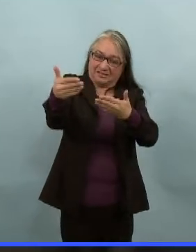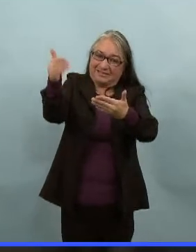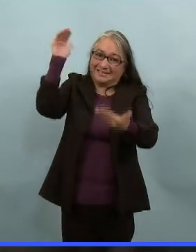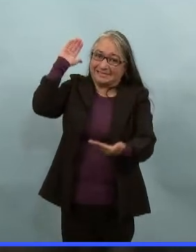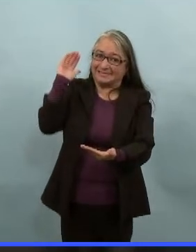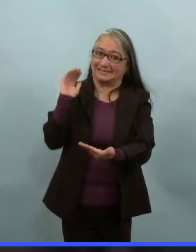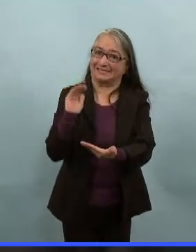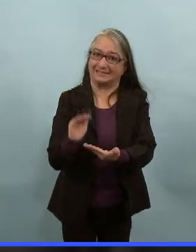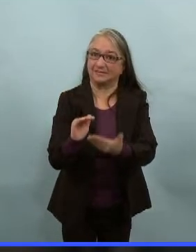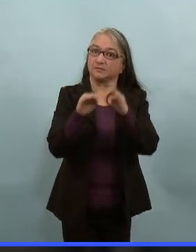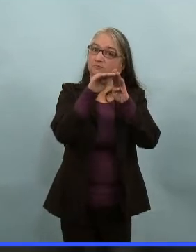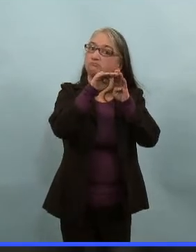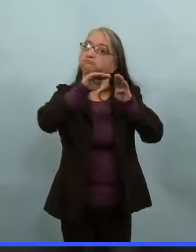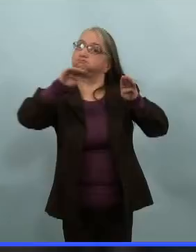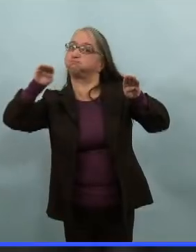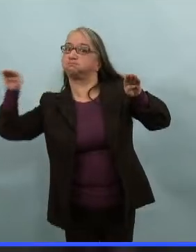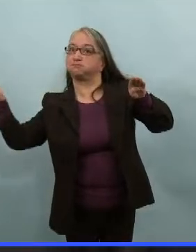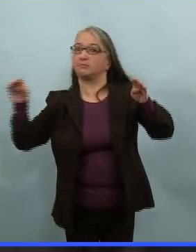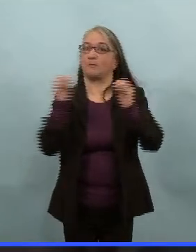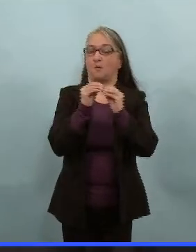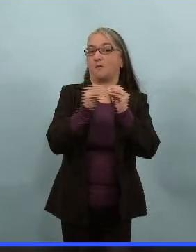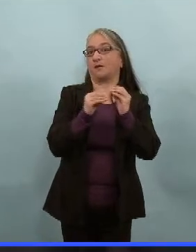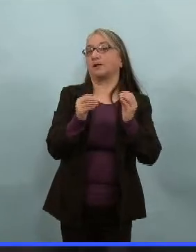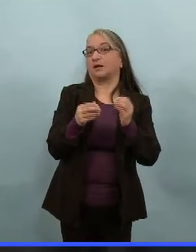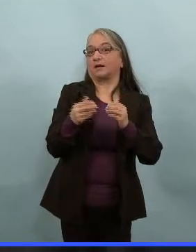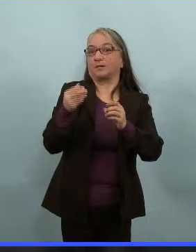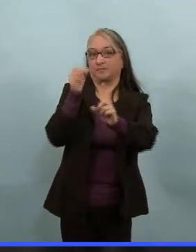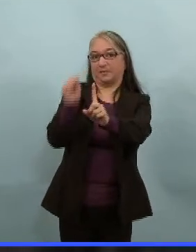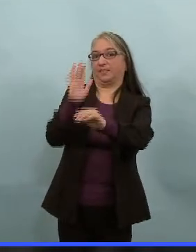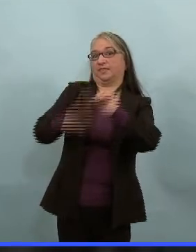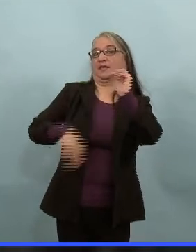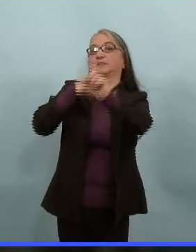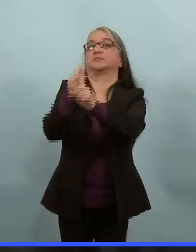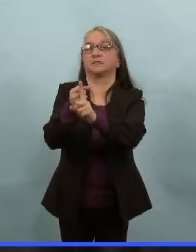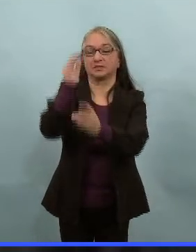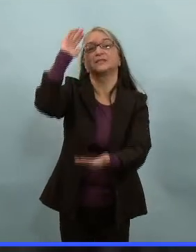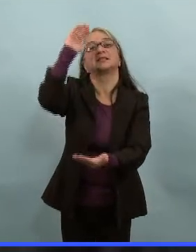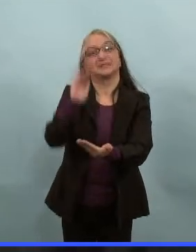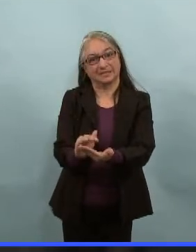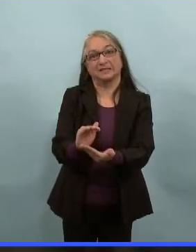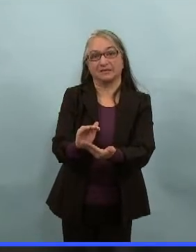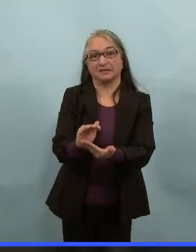to lessen those impacts that'll happen rather than having in a shorter period of time stretching it